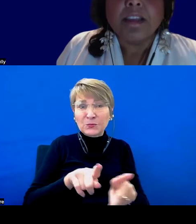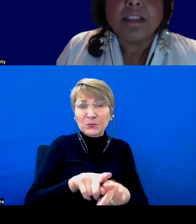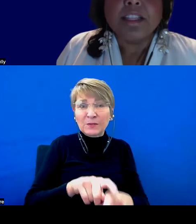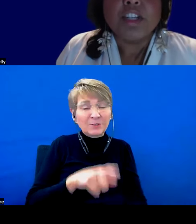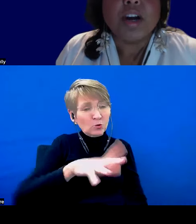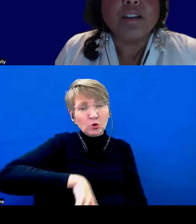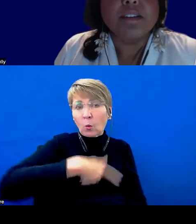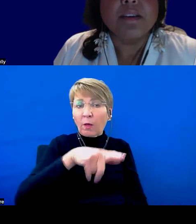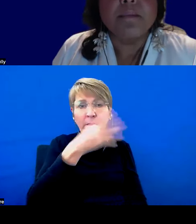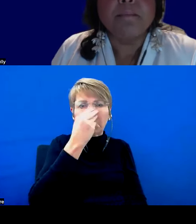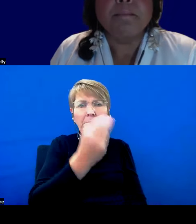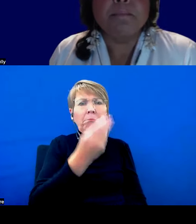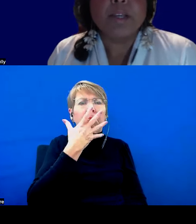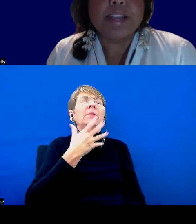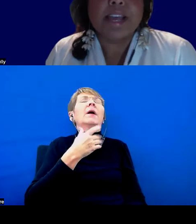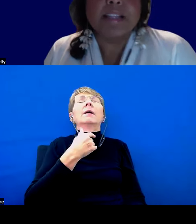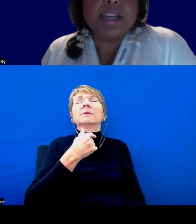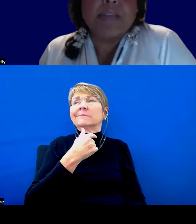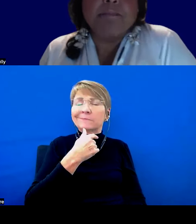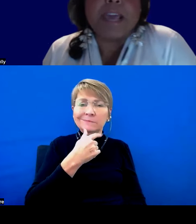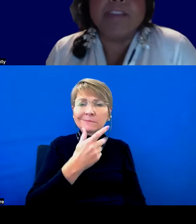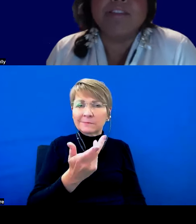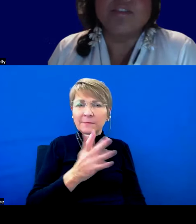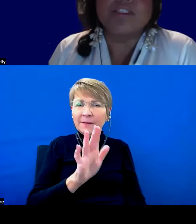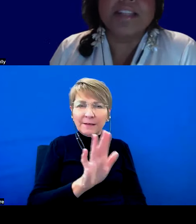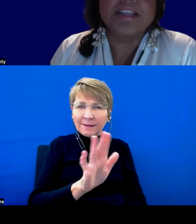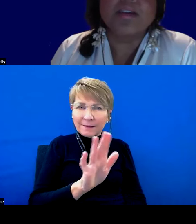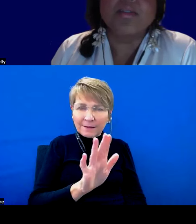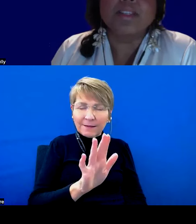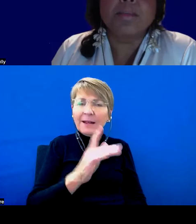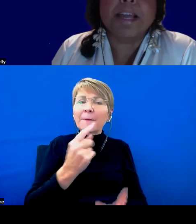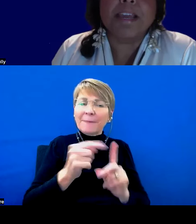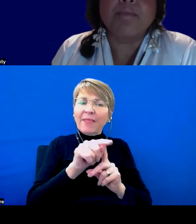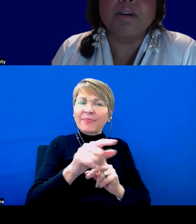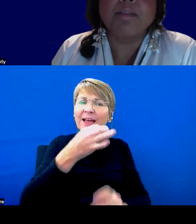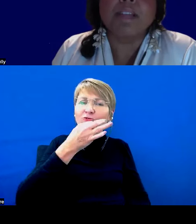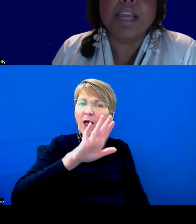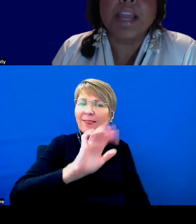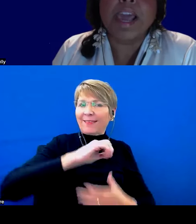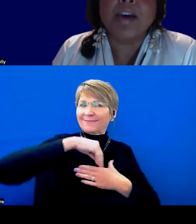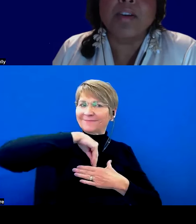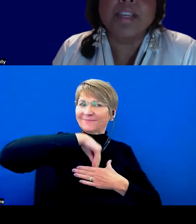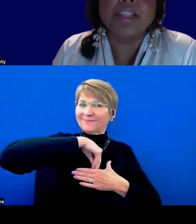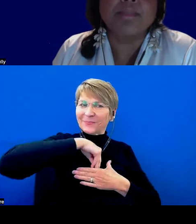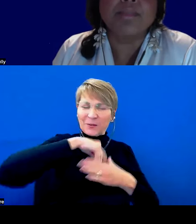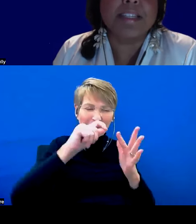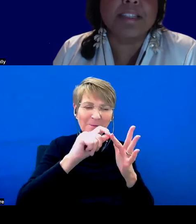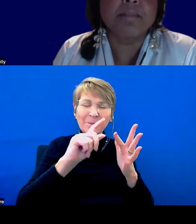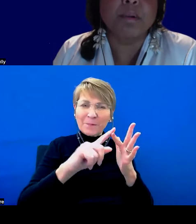The child's personality and behavioural traits also play a role in how you interact and support